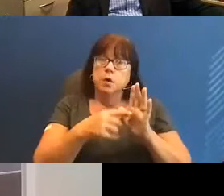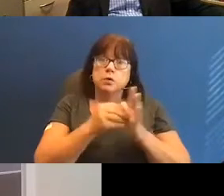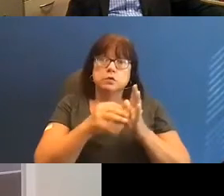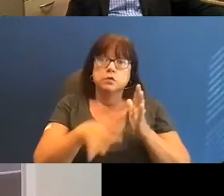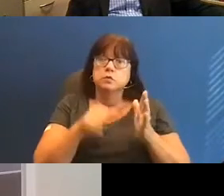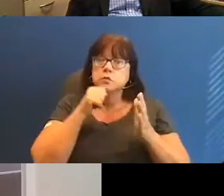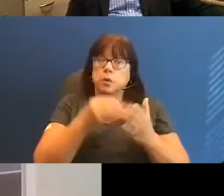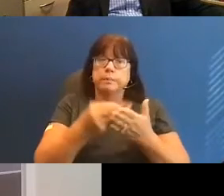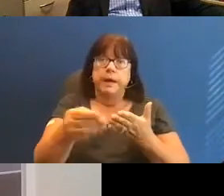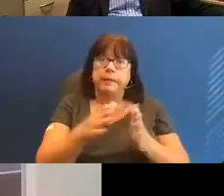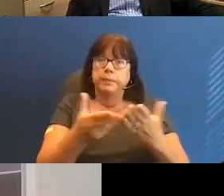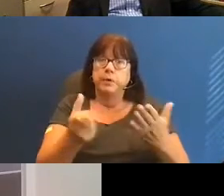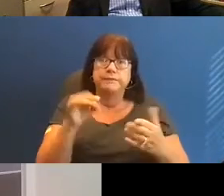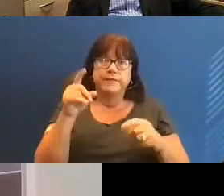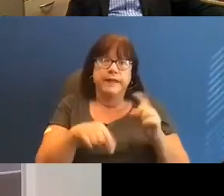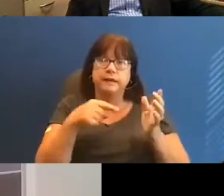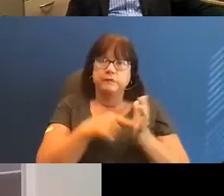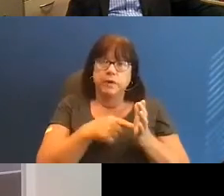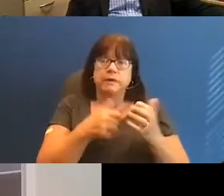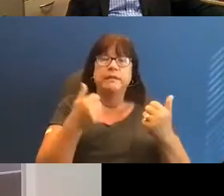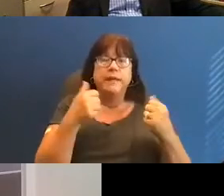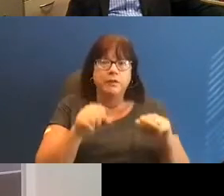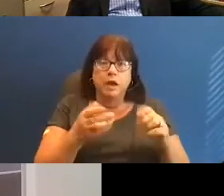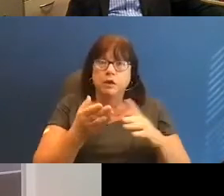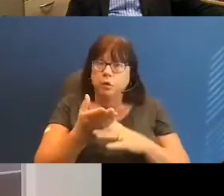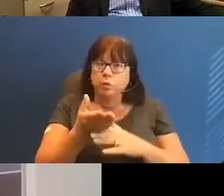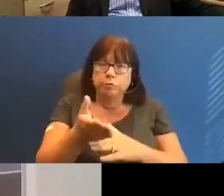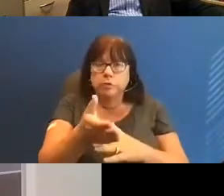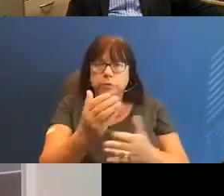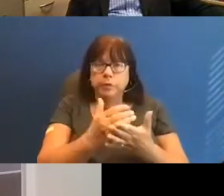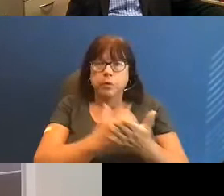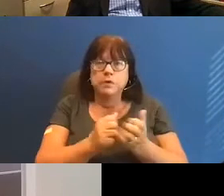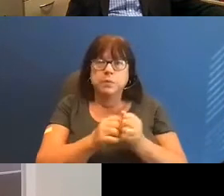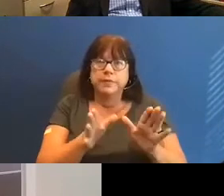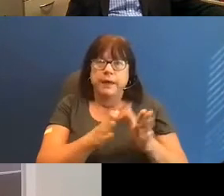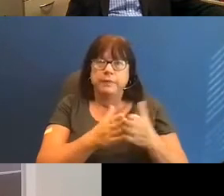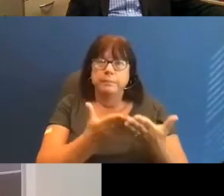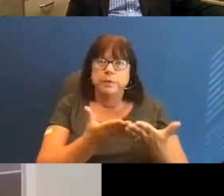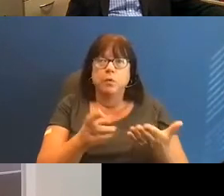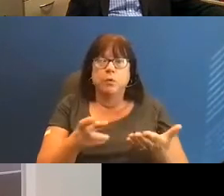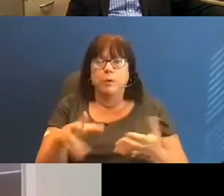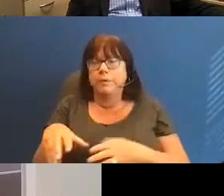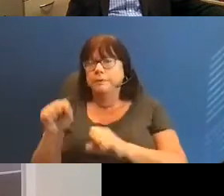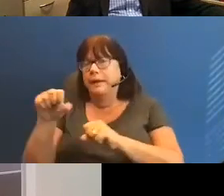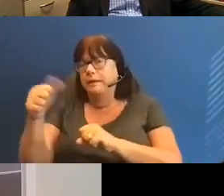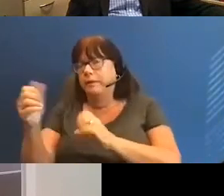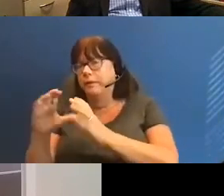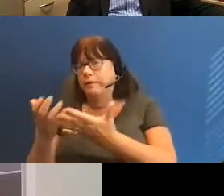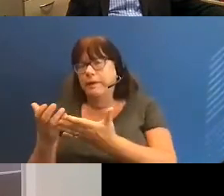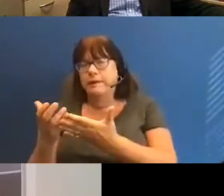can't afford it and they try to muddle through the course and pass without it or they might simply take another course instead, maybe in the case of the non-required course. Something that